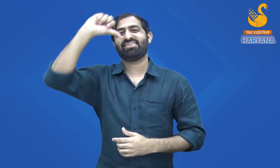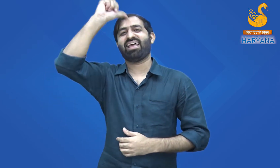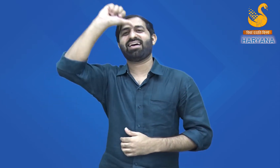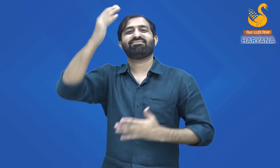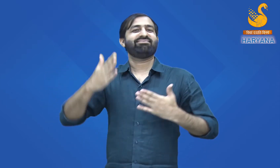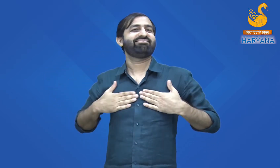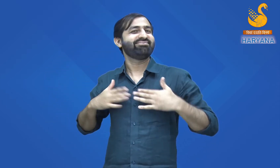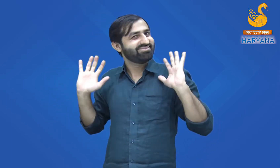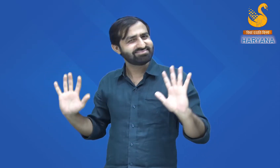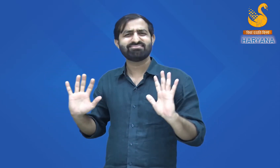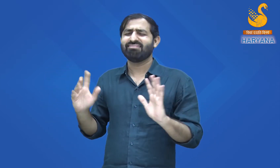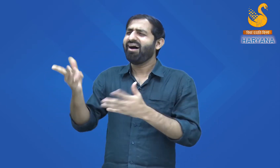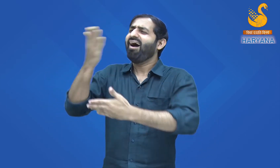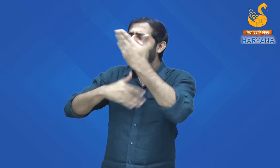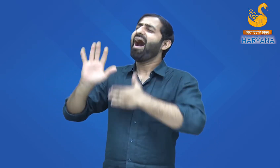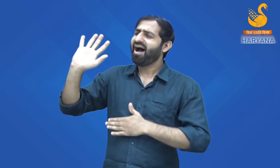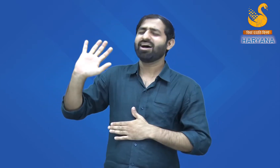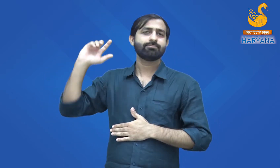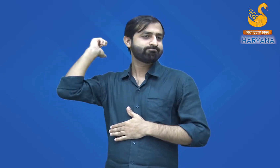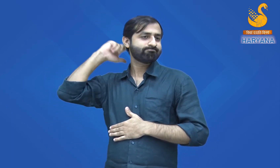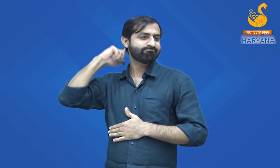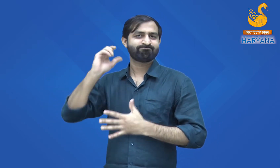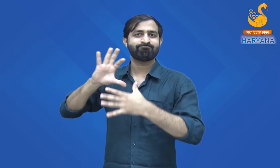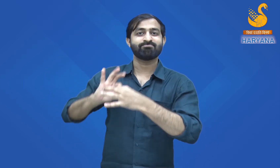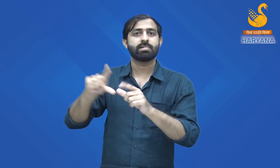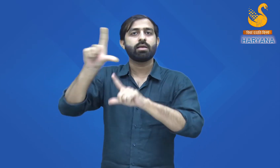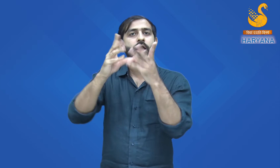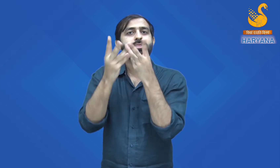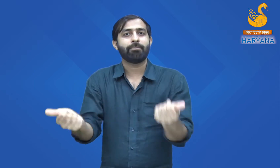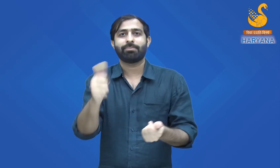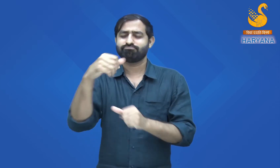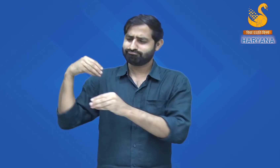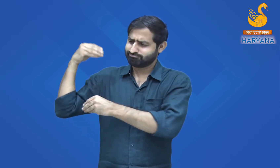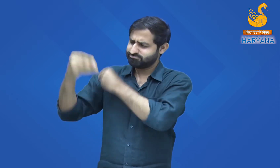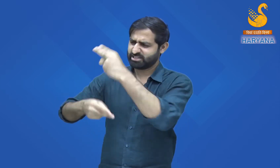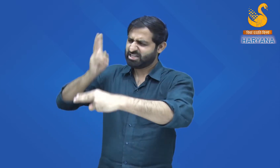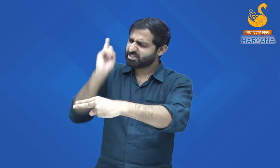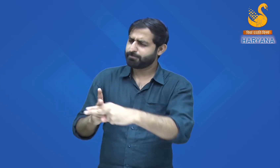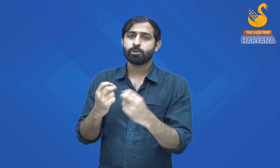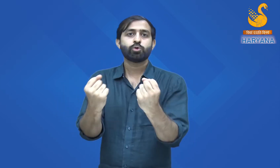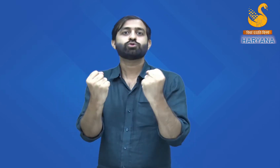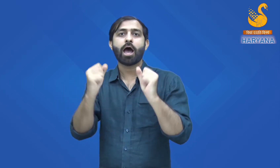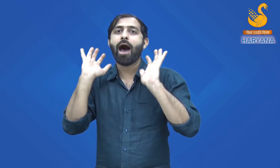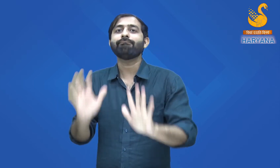it is the mother language of our country and since many years people of India have been following then Hindi language.